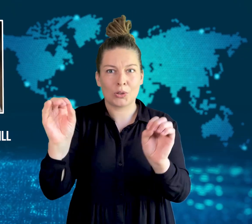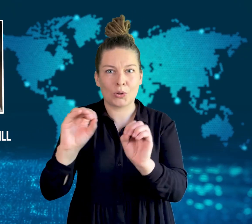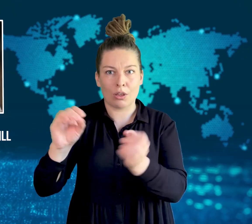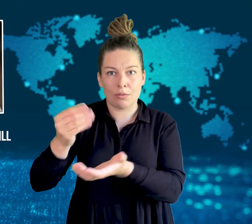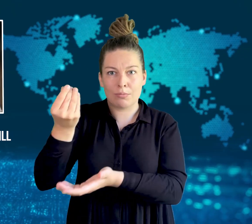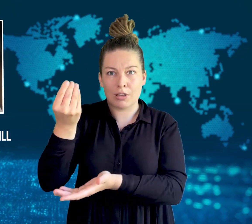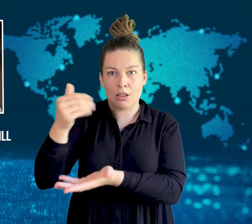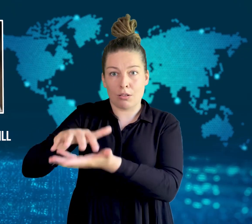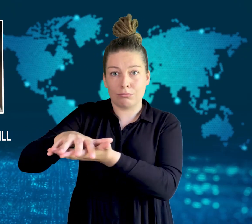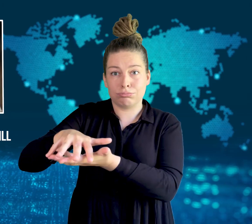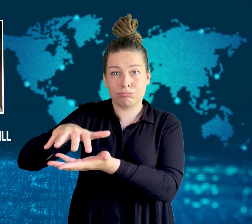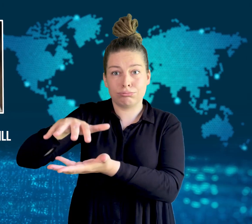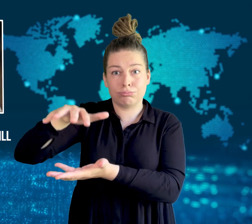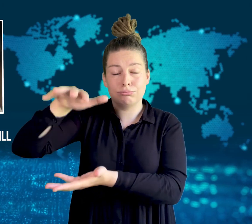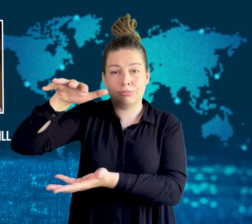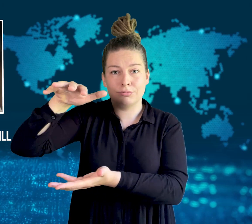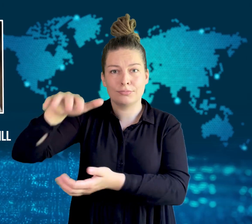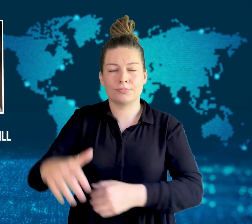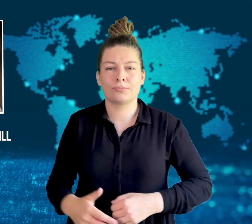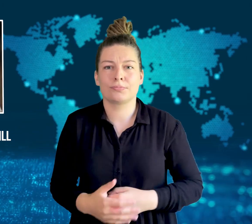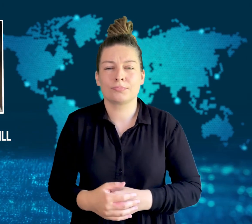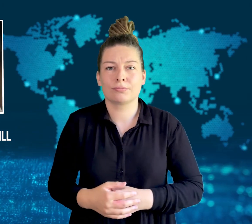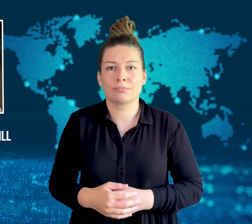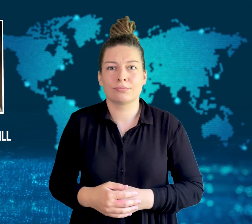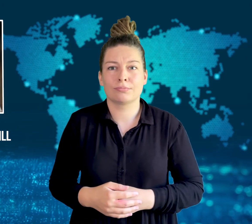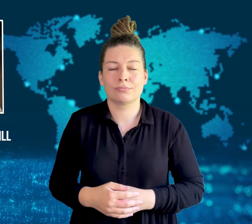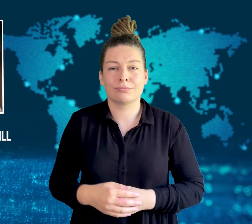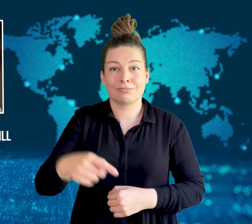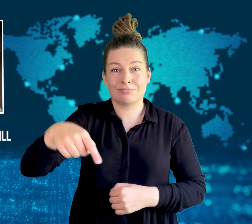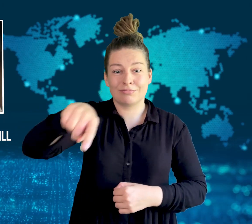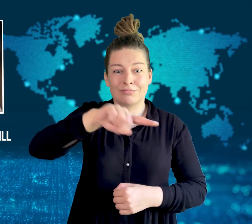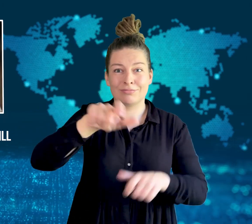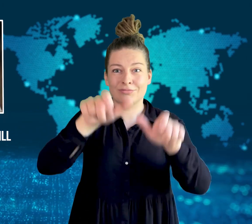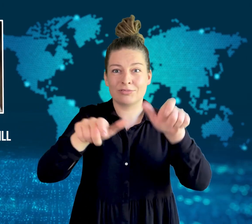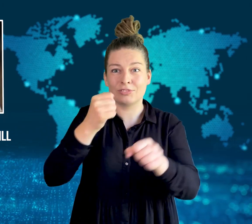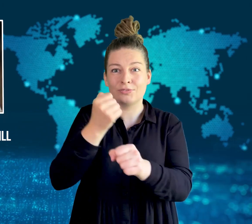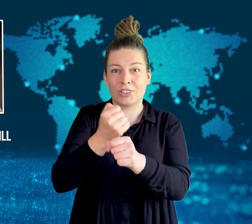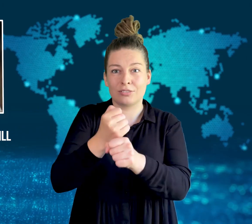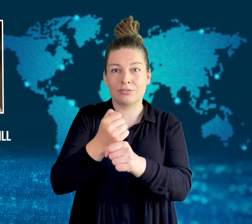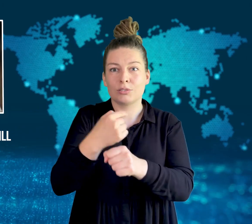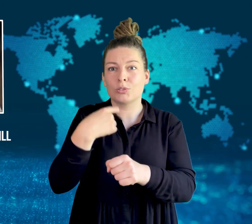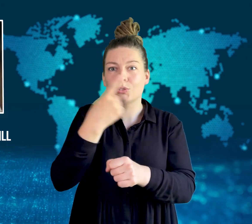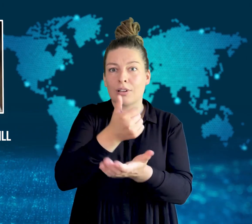The employees that helped him are being investigated